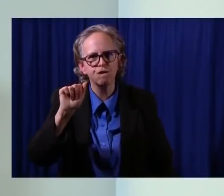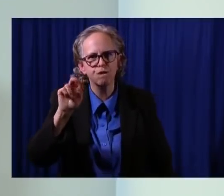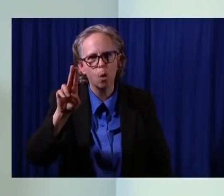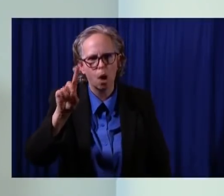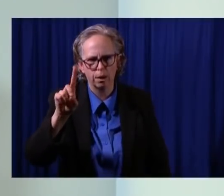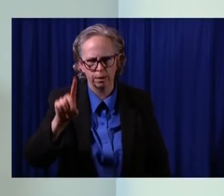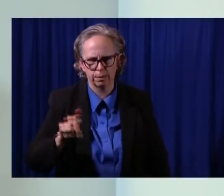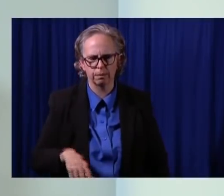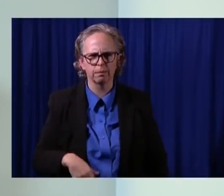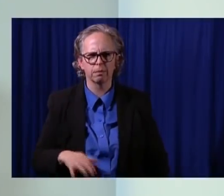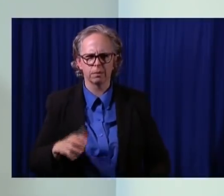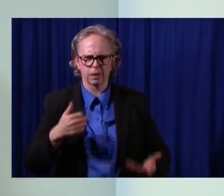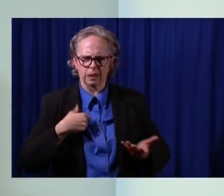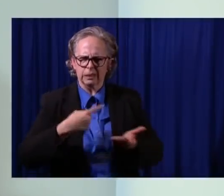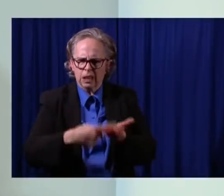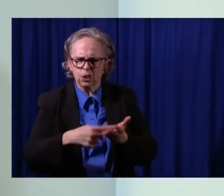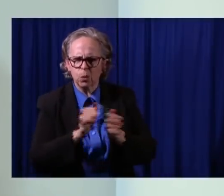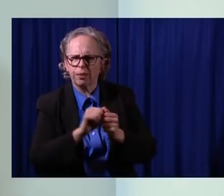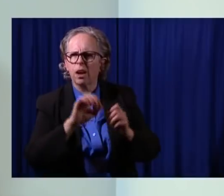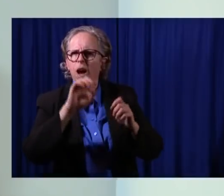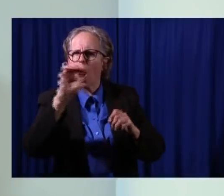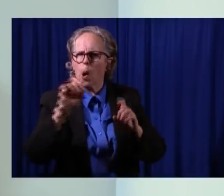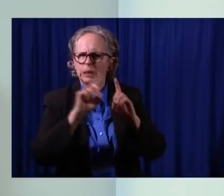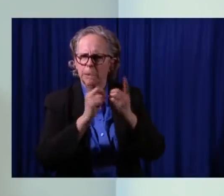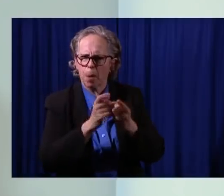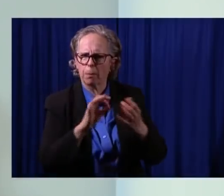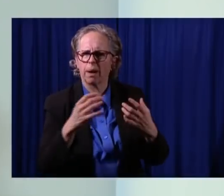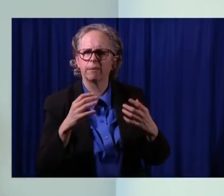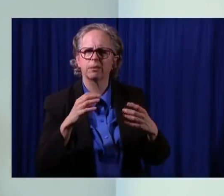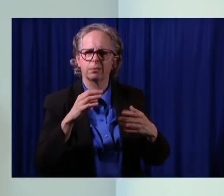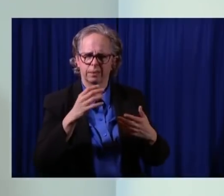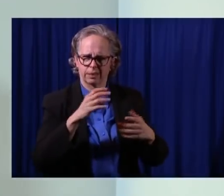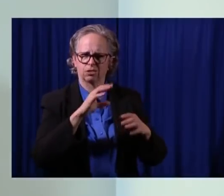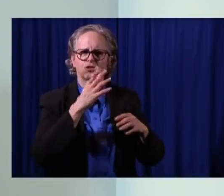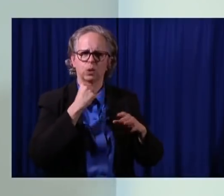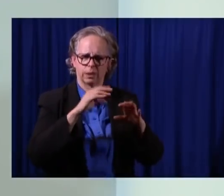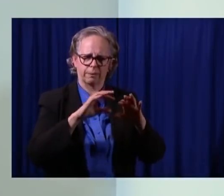FRAUDULENT ATTEMPTS TO GET ACCESS TO UNEMPLOYMENT